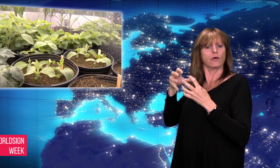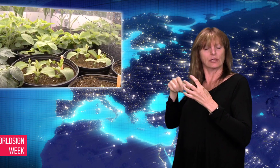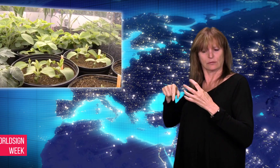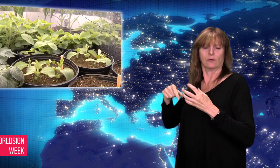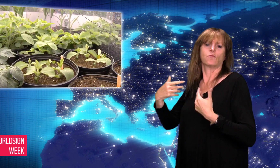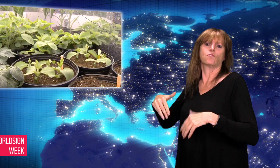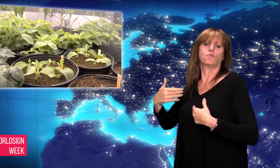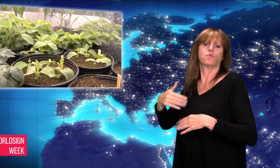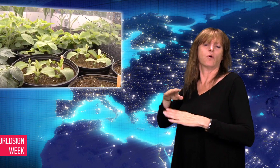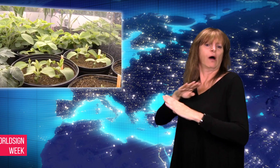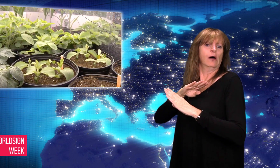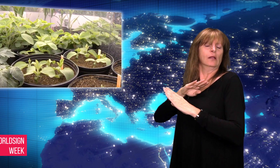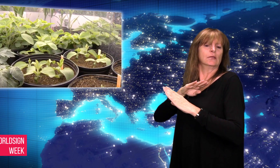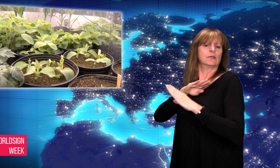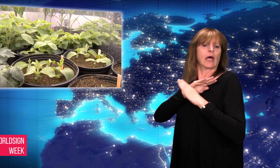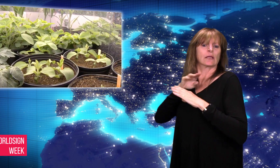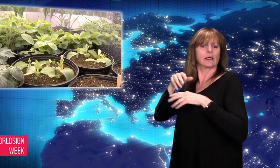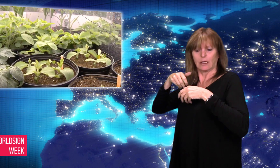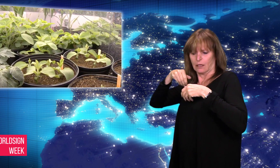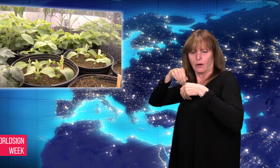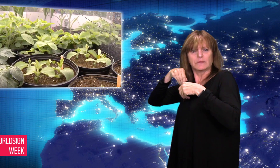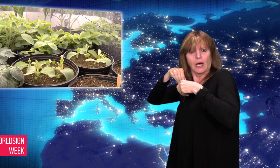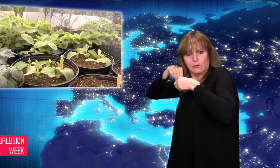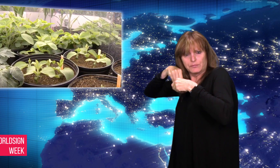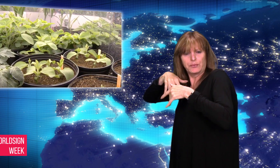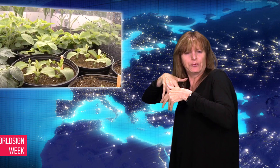crops and Agent Orange, a deadly